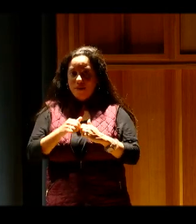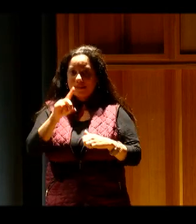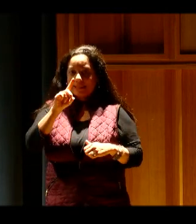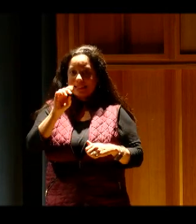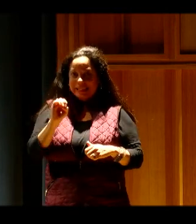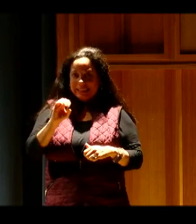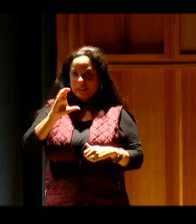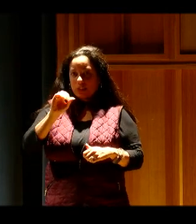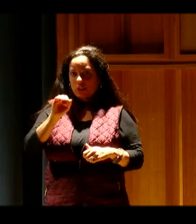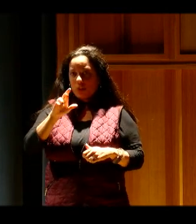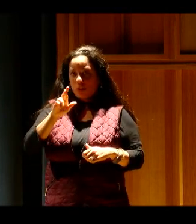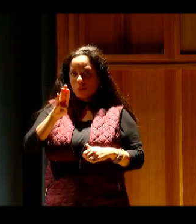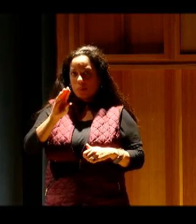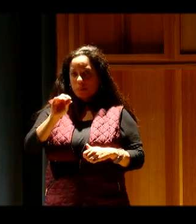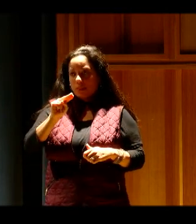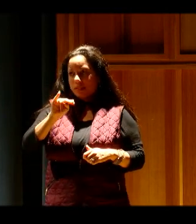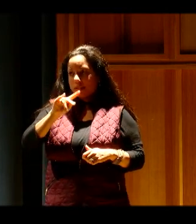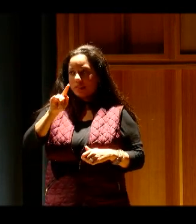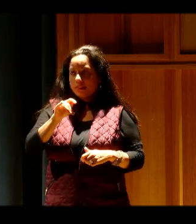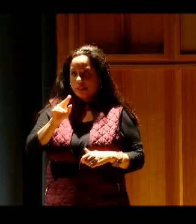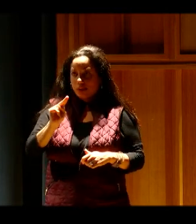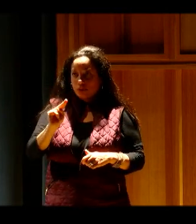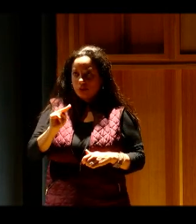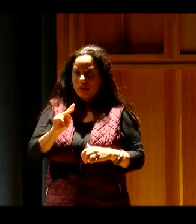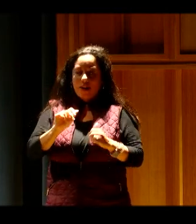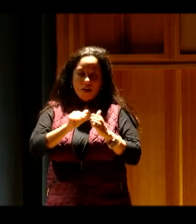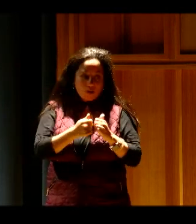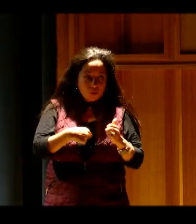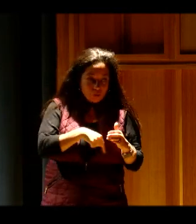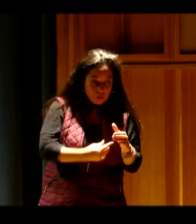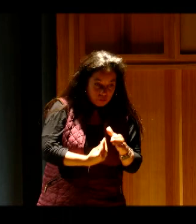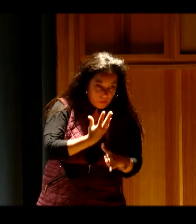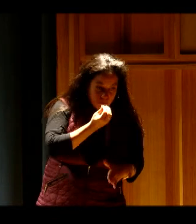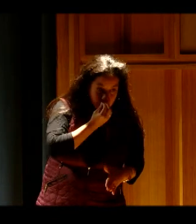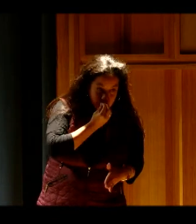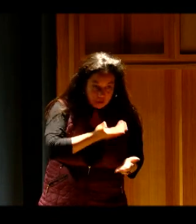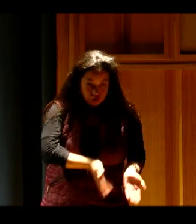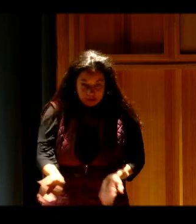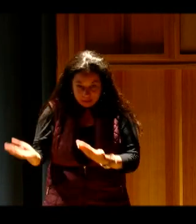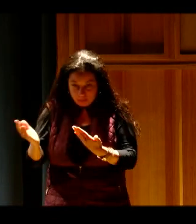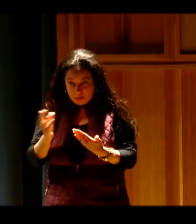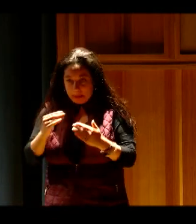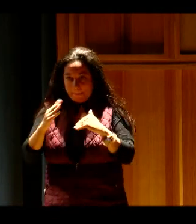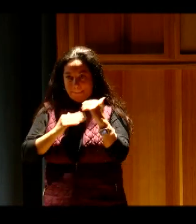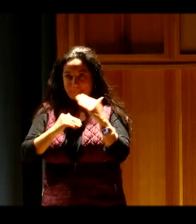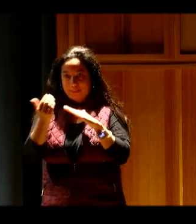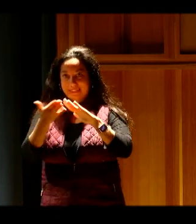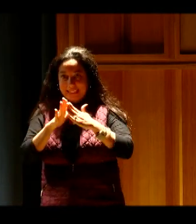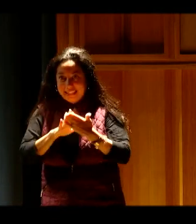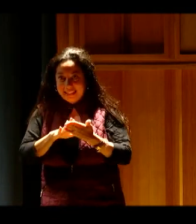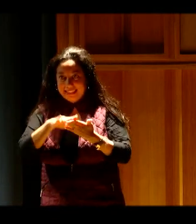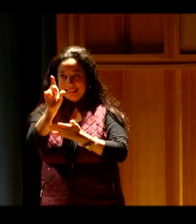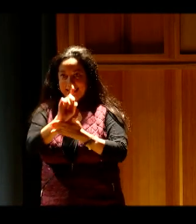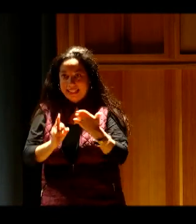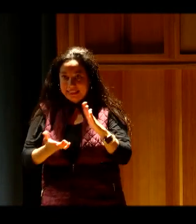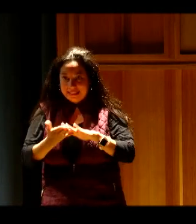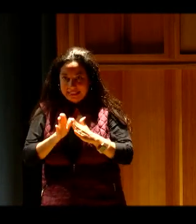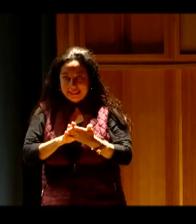Changing the ways that we grow food and transport and build cities and design cities and the like.